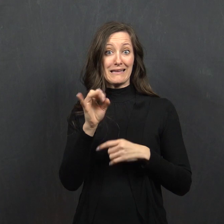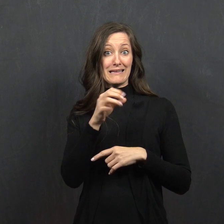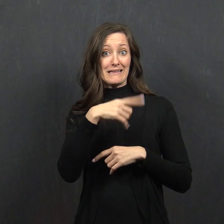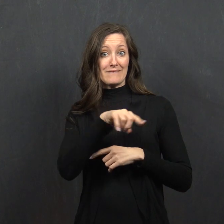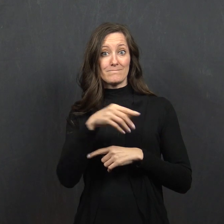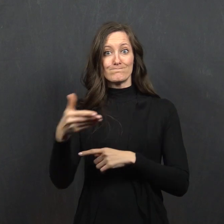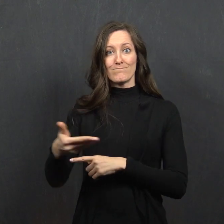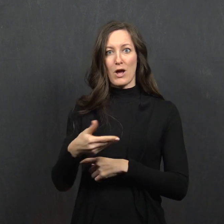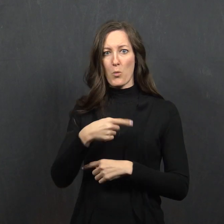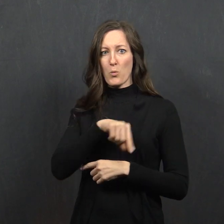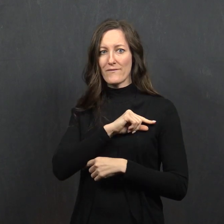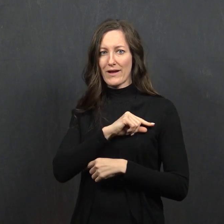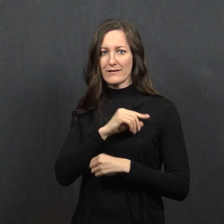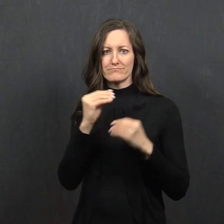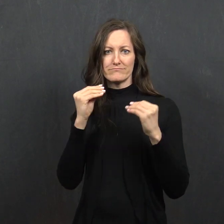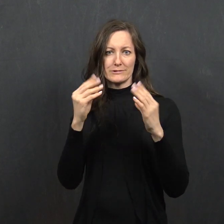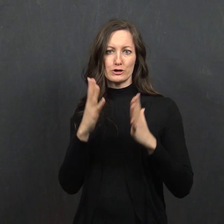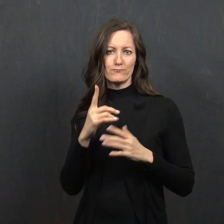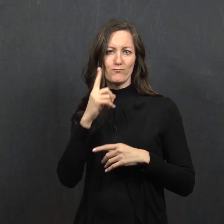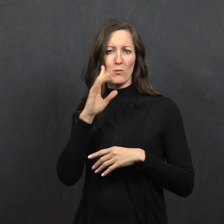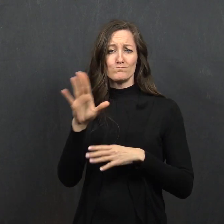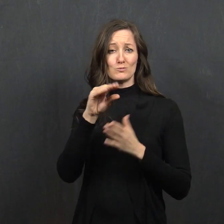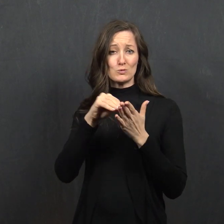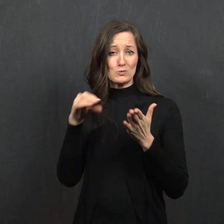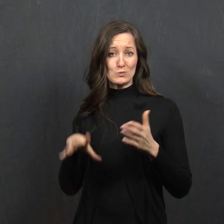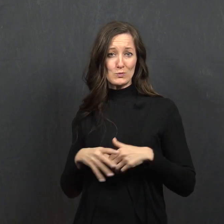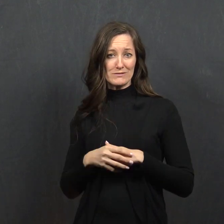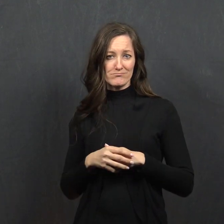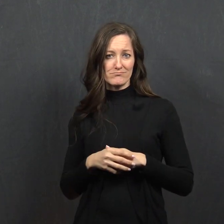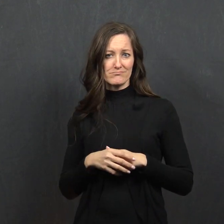if they are able to hire qualified teachers for their students.